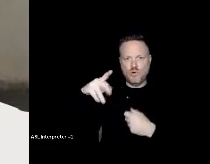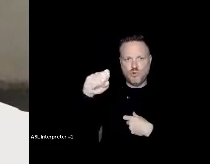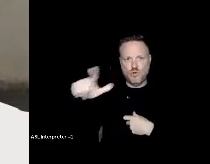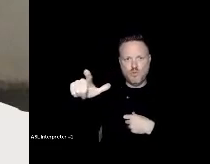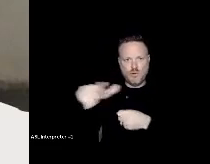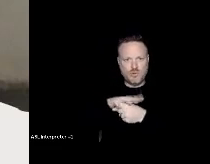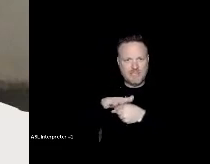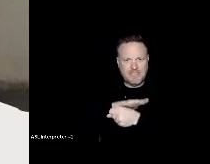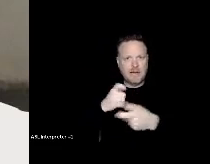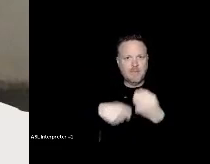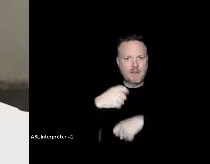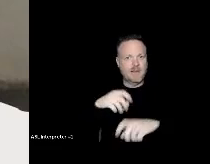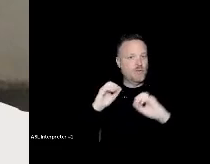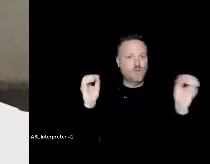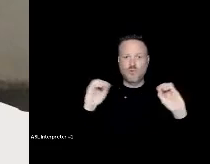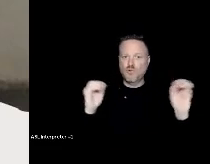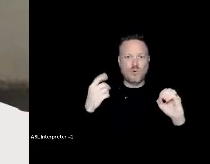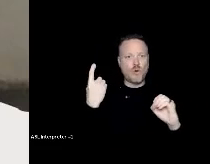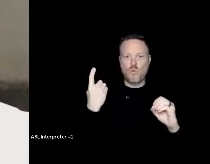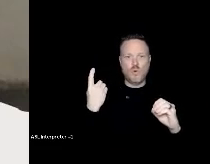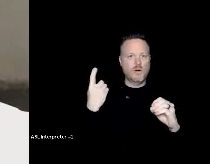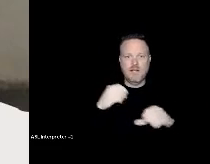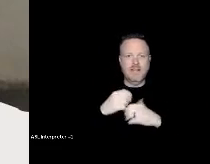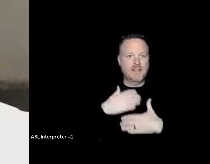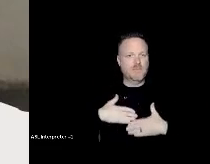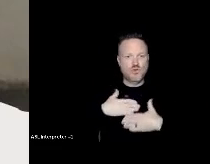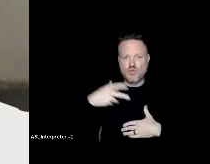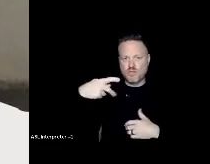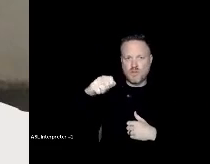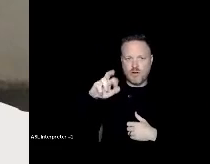Instead, there was nobody at the amusement park, because it was 10:30 in the morning.